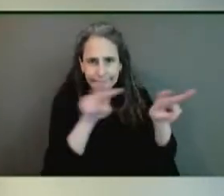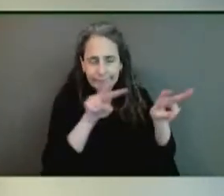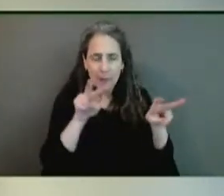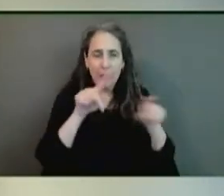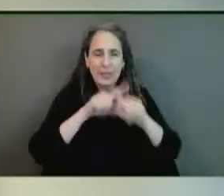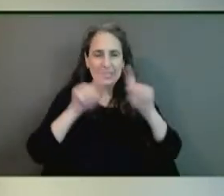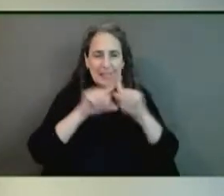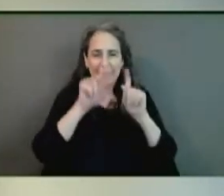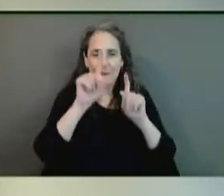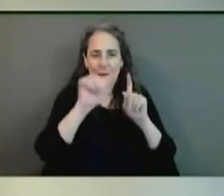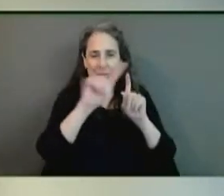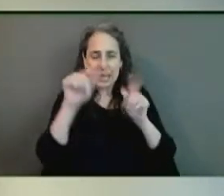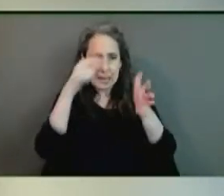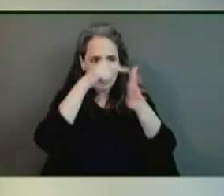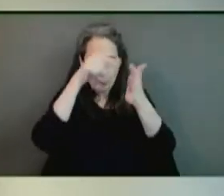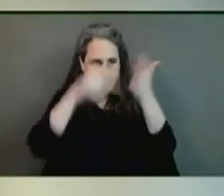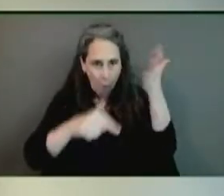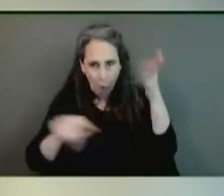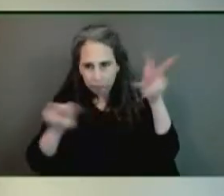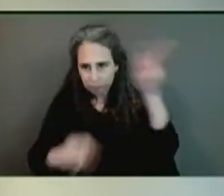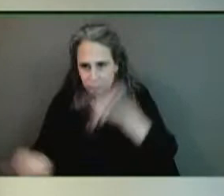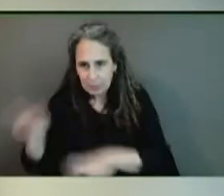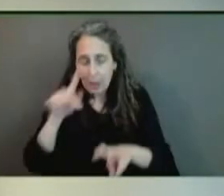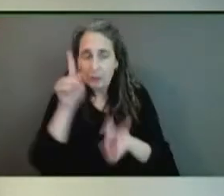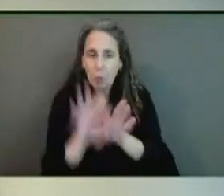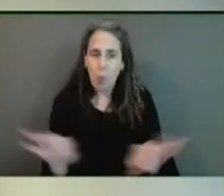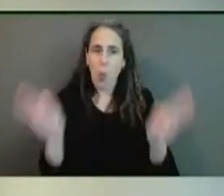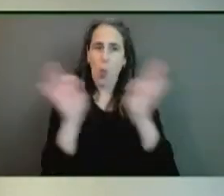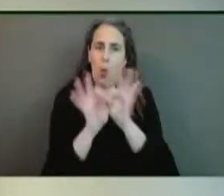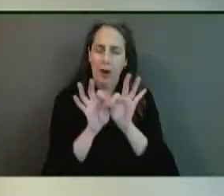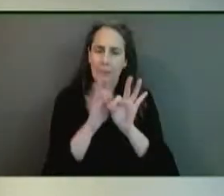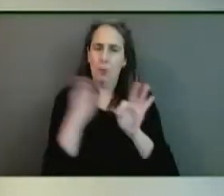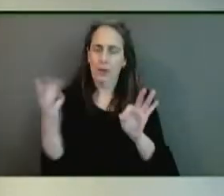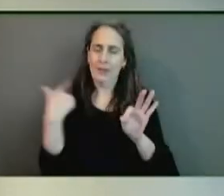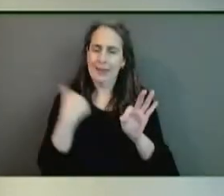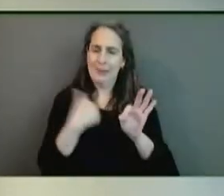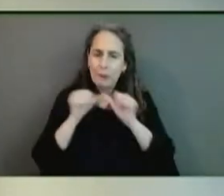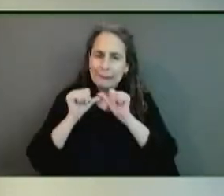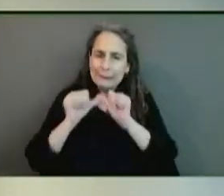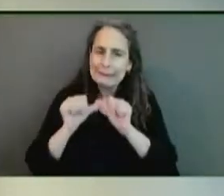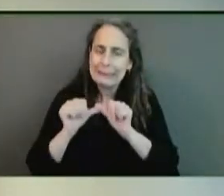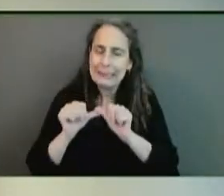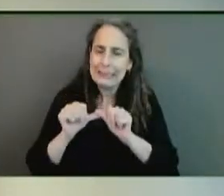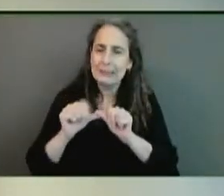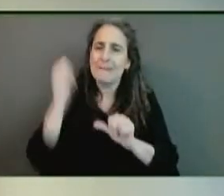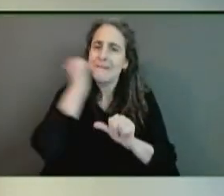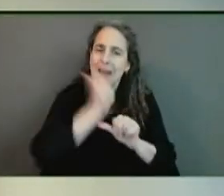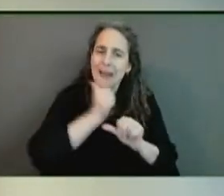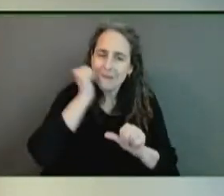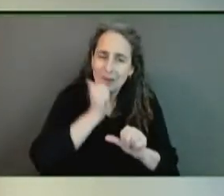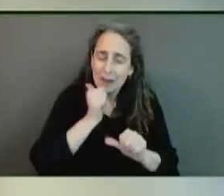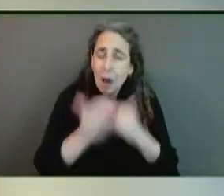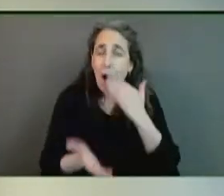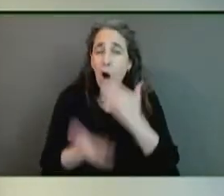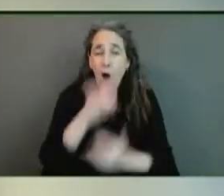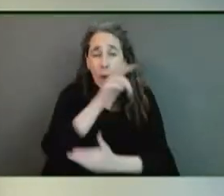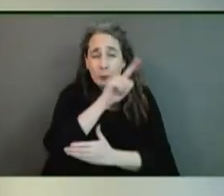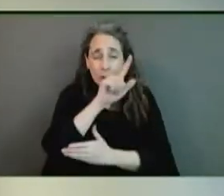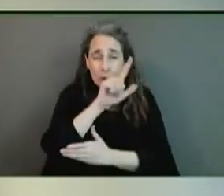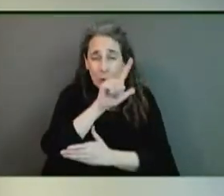we're assessing and surveillance all surveilling all of those data points, so that's one key